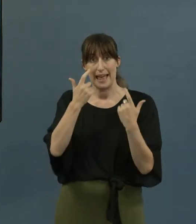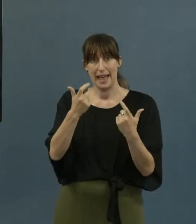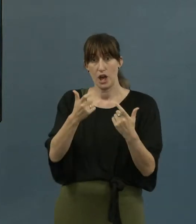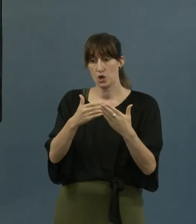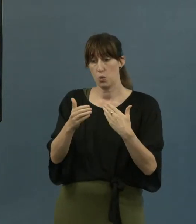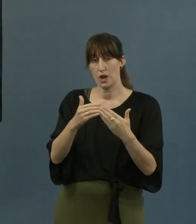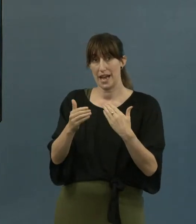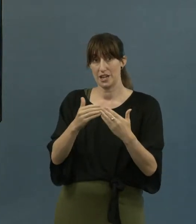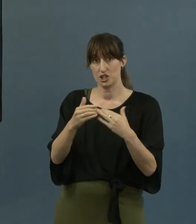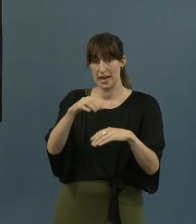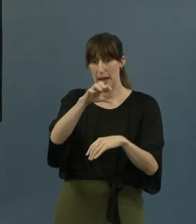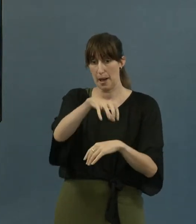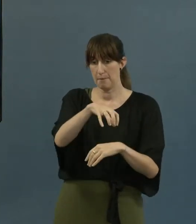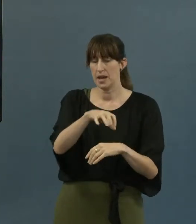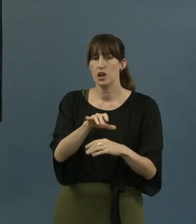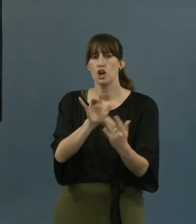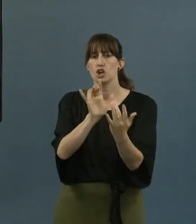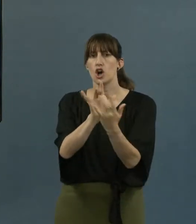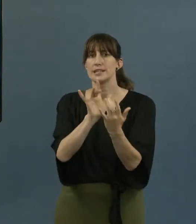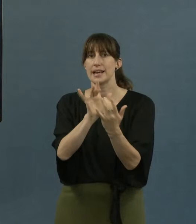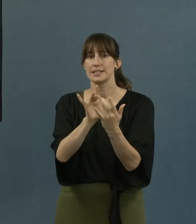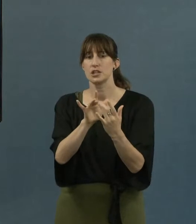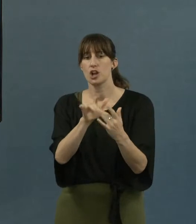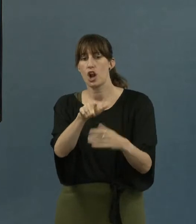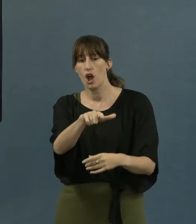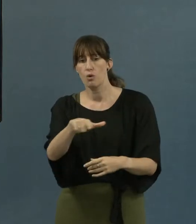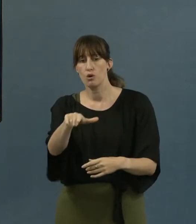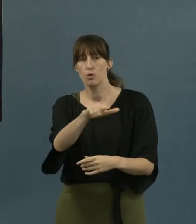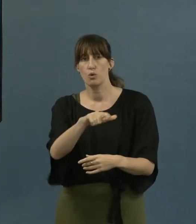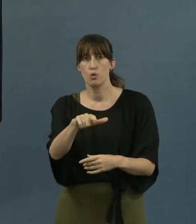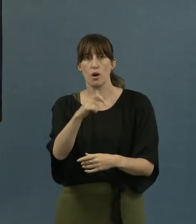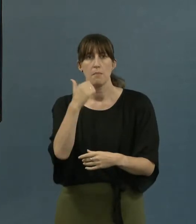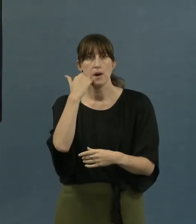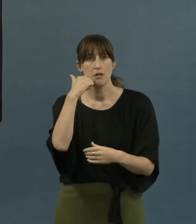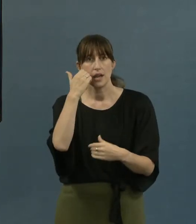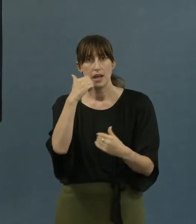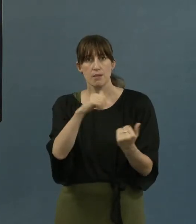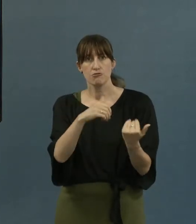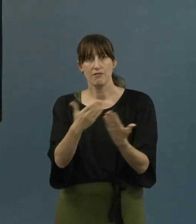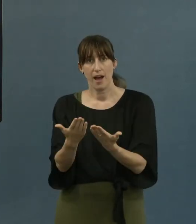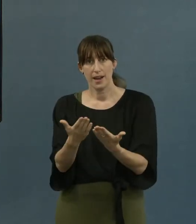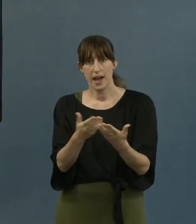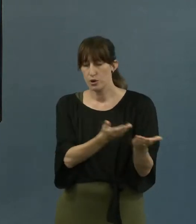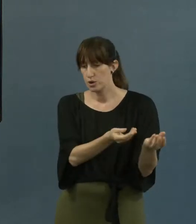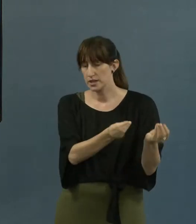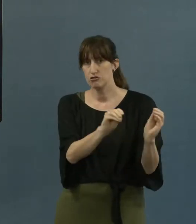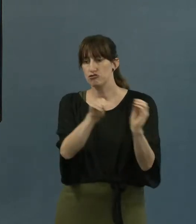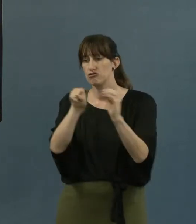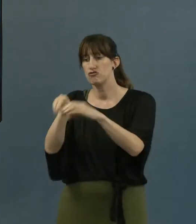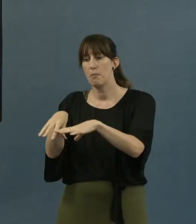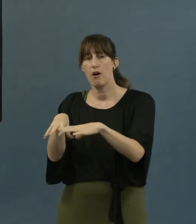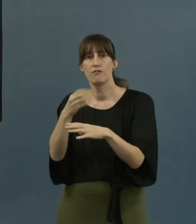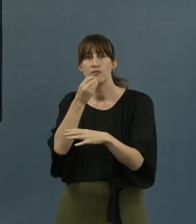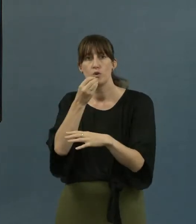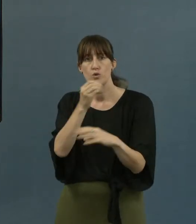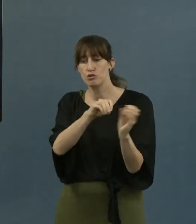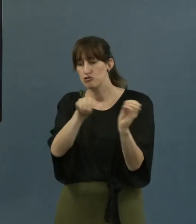coordination hub reached out to